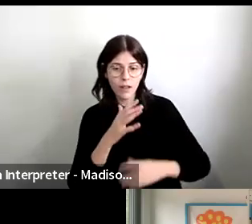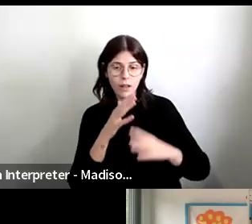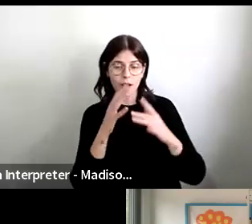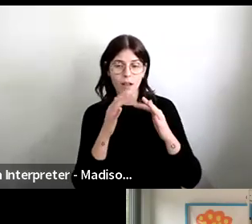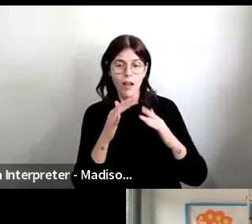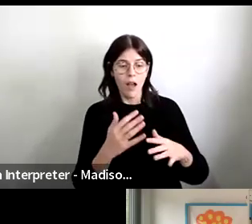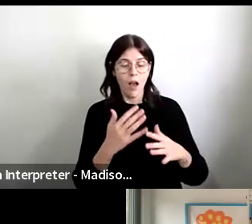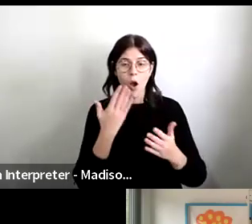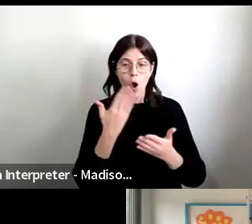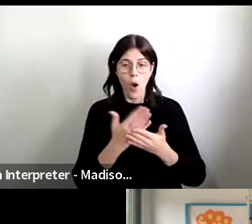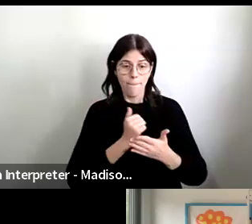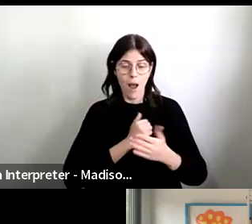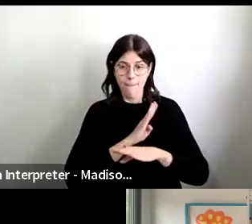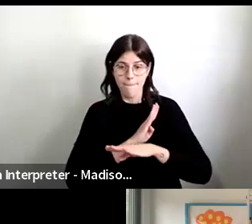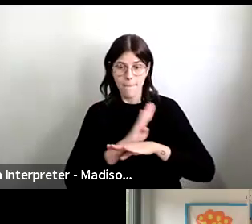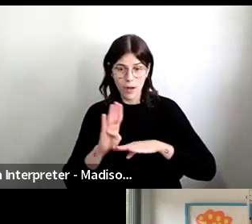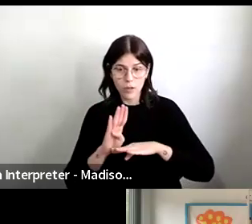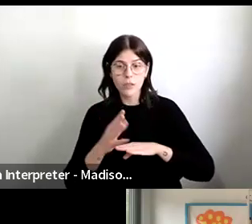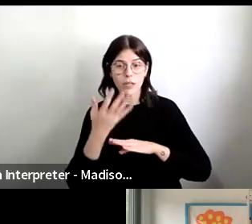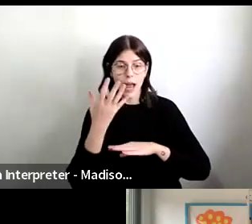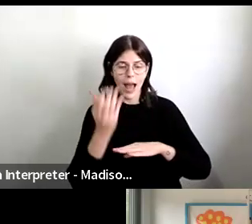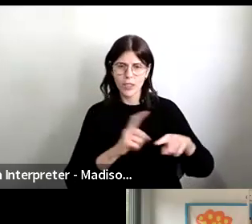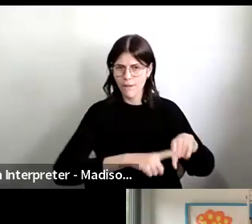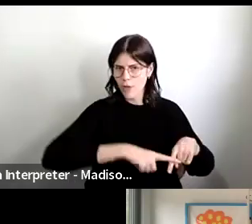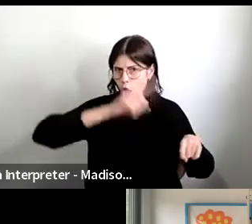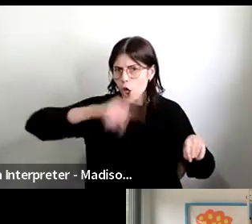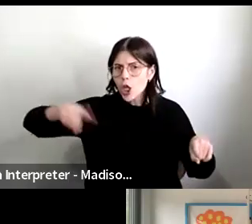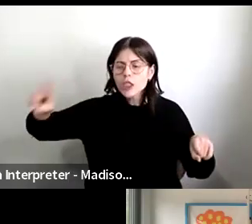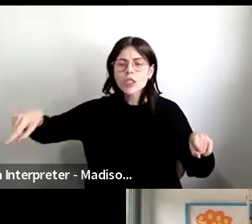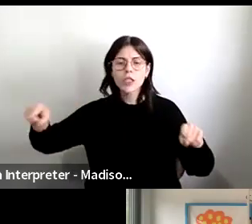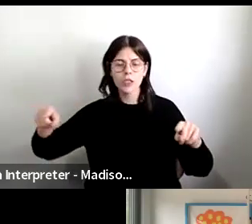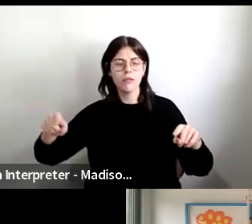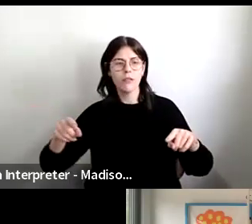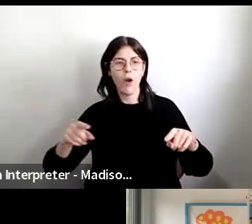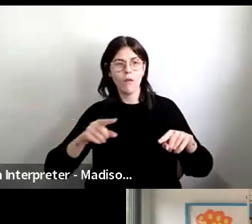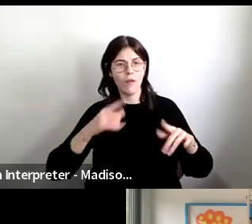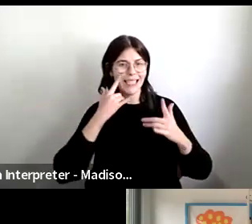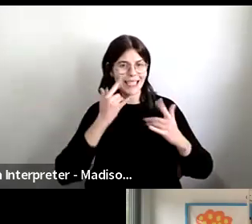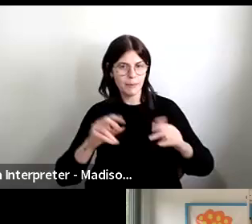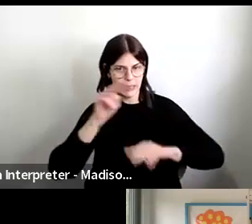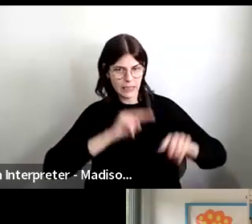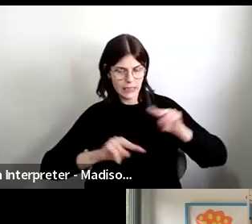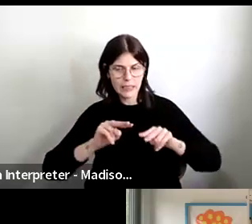I sat on have had such a diversity of panel assessors that it never felt like it was